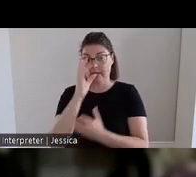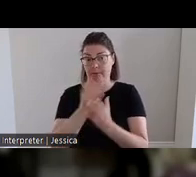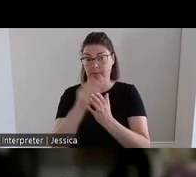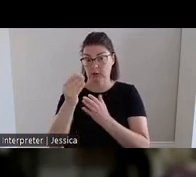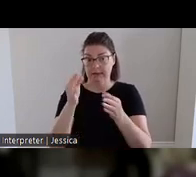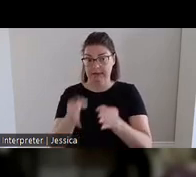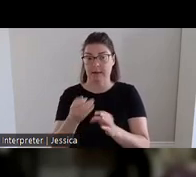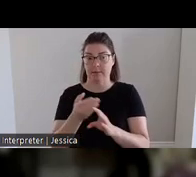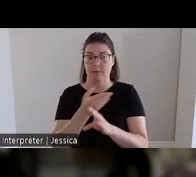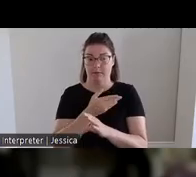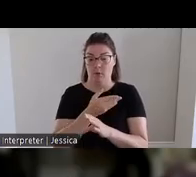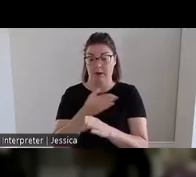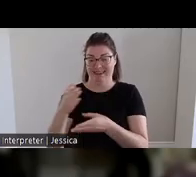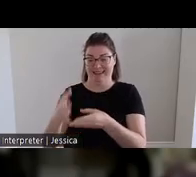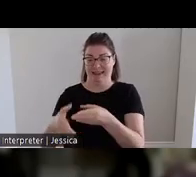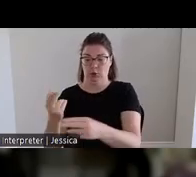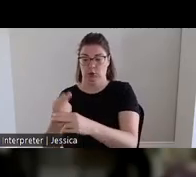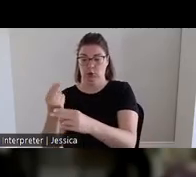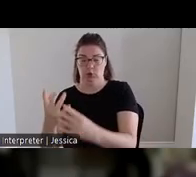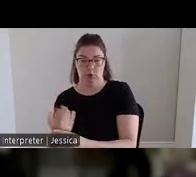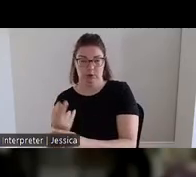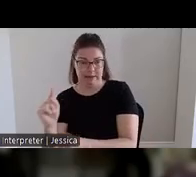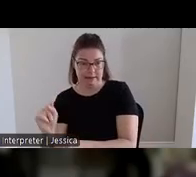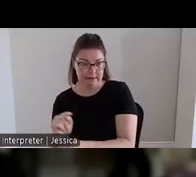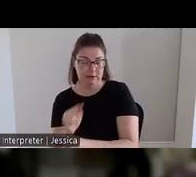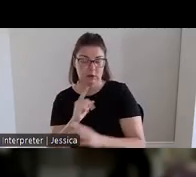before the end users get to it, so you could use this metadata in your own purchasing process